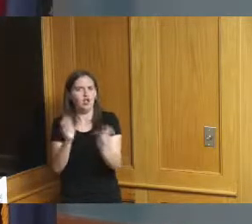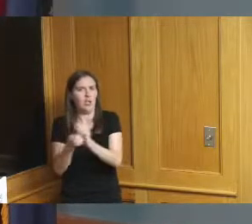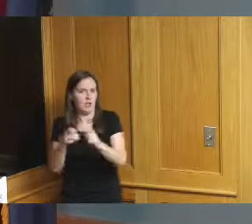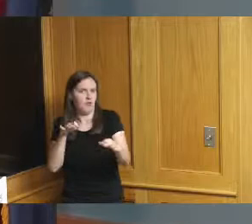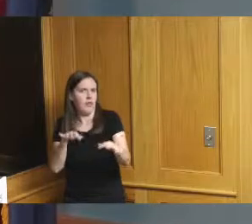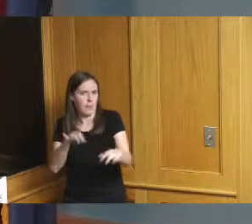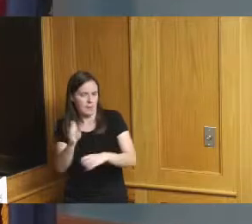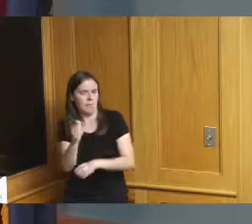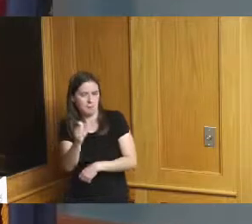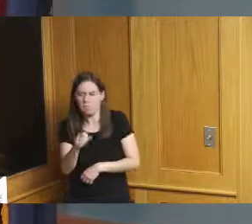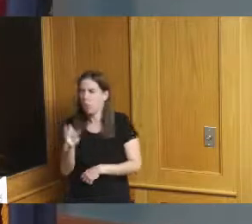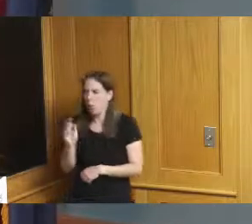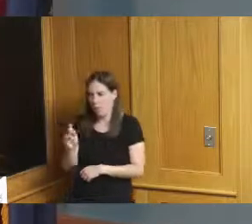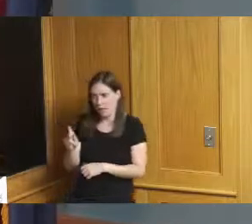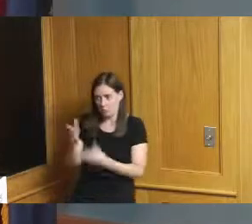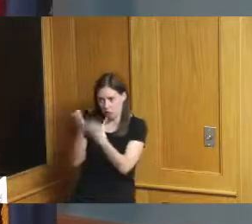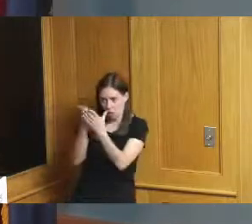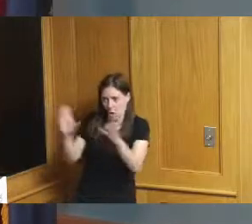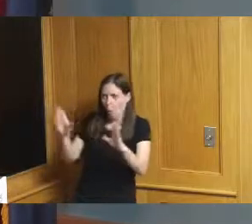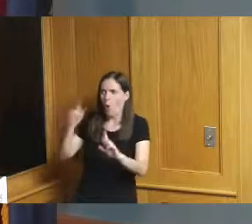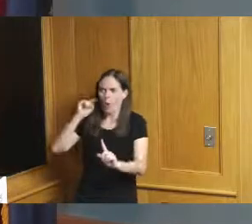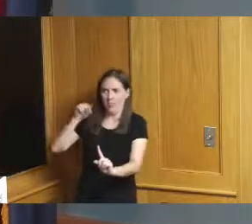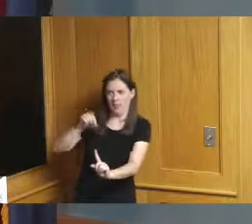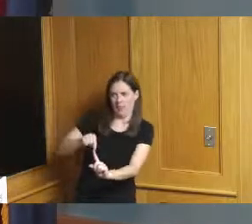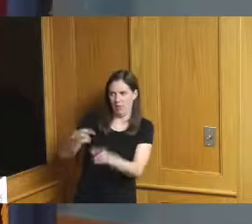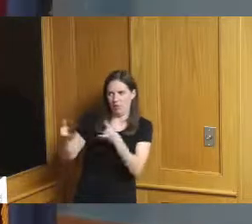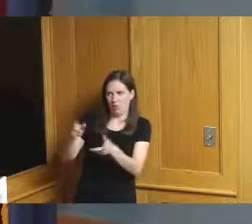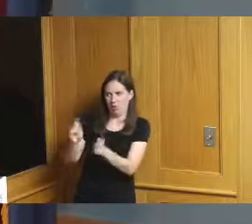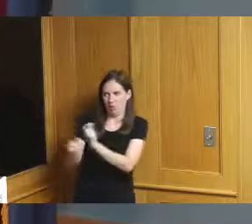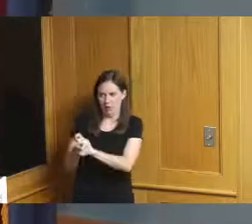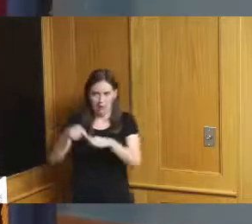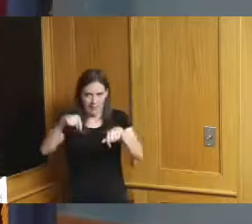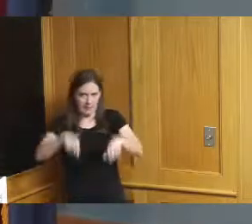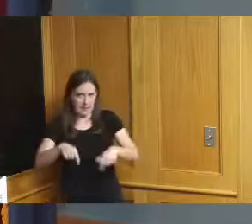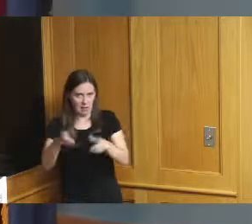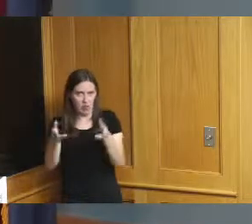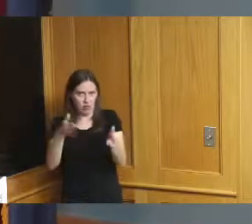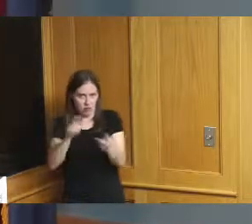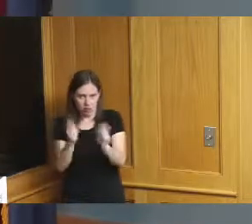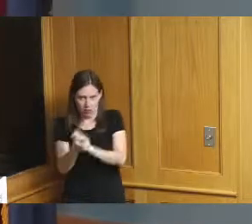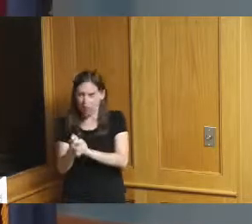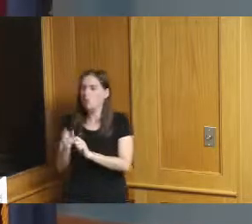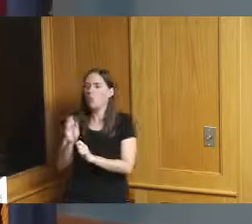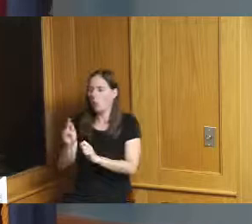that we get in general or this service change this service change okay so we can take a look at that